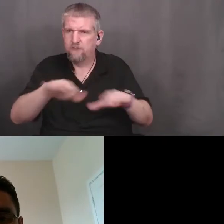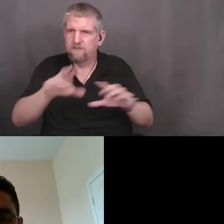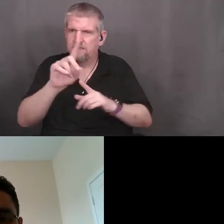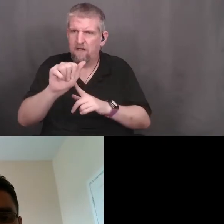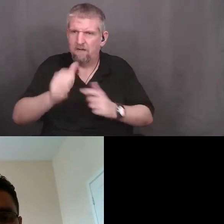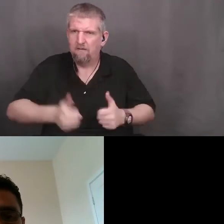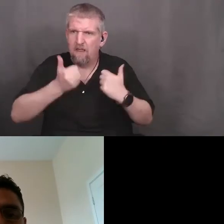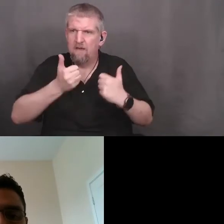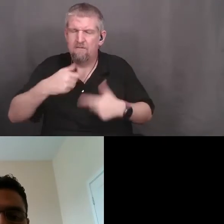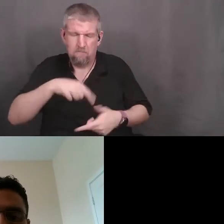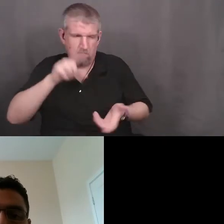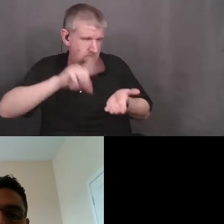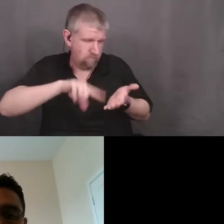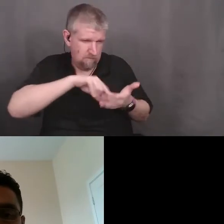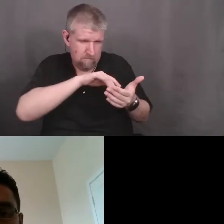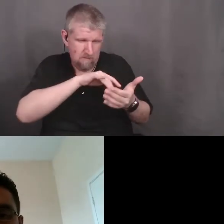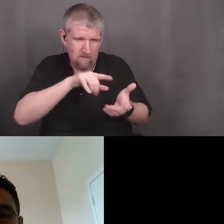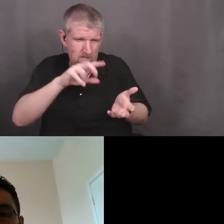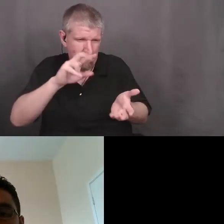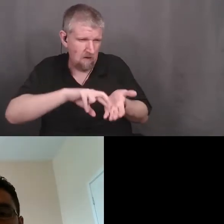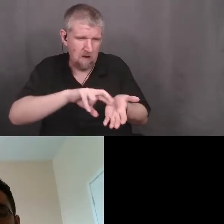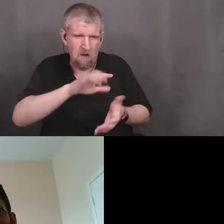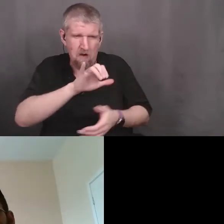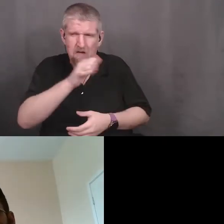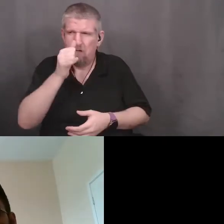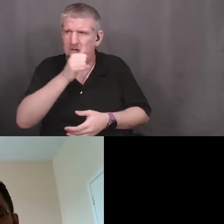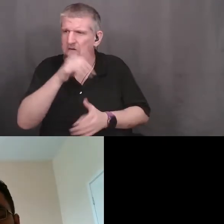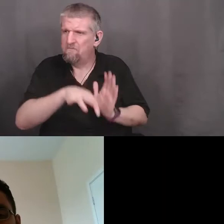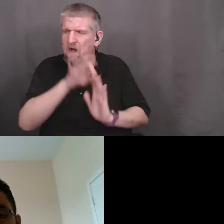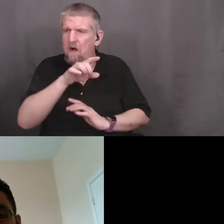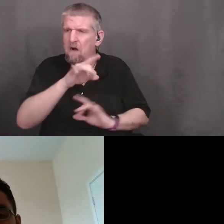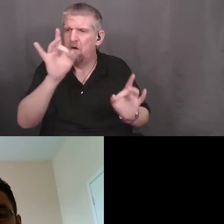that those children were being mistreated at that facility.